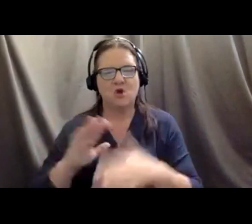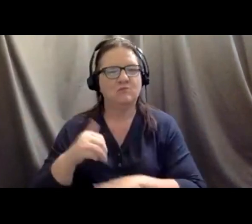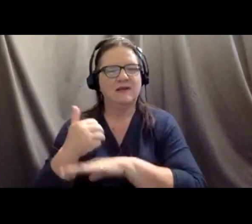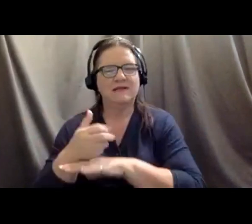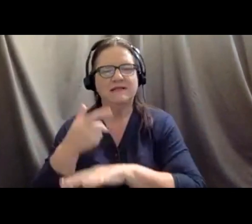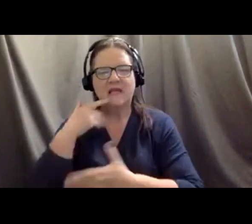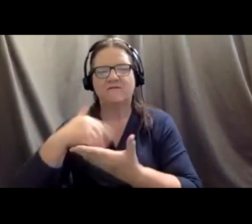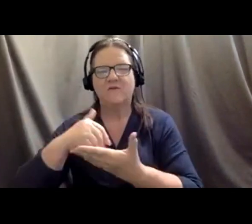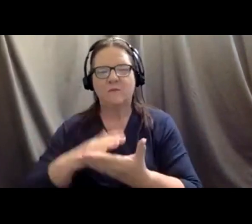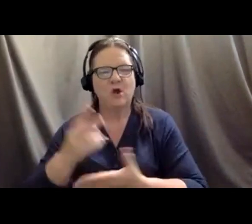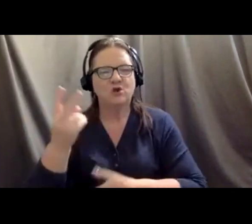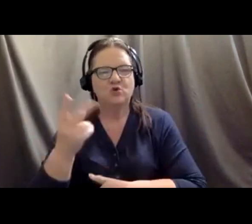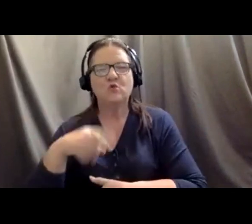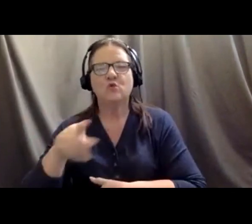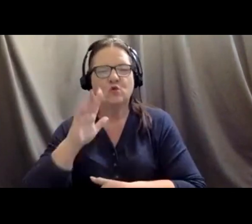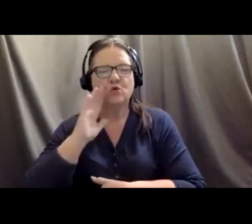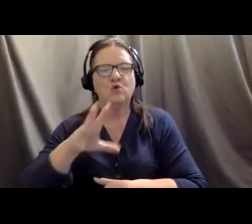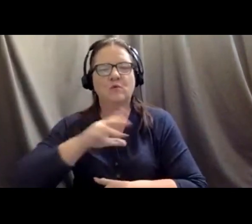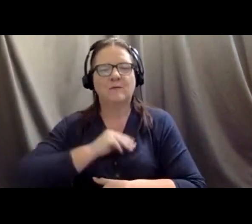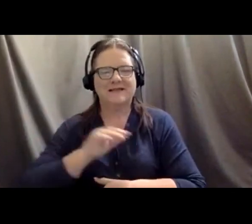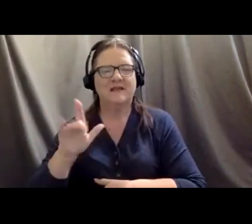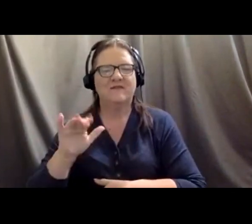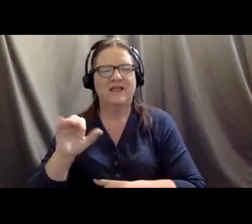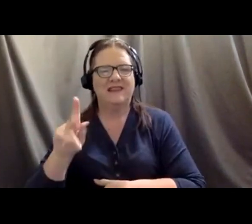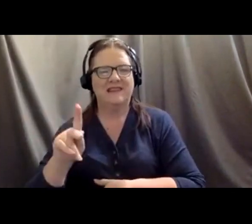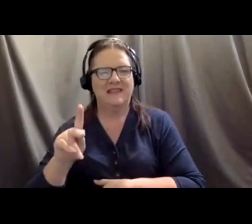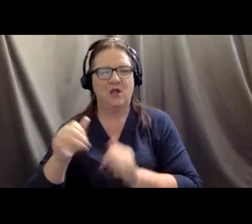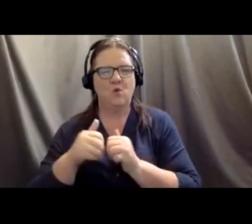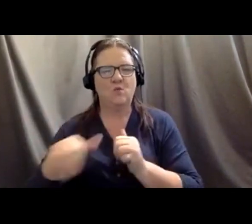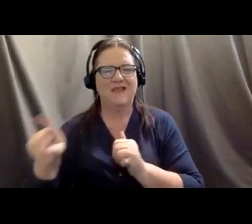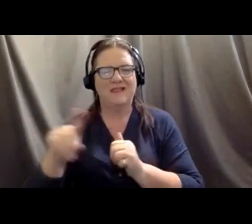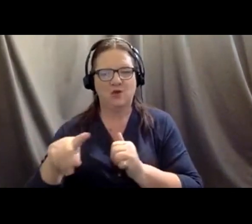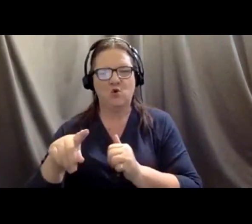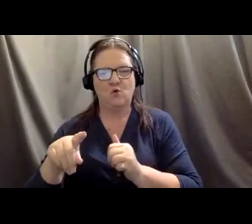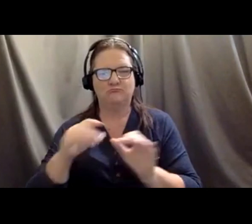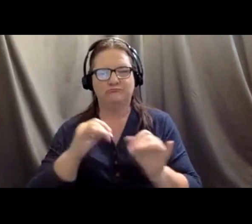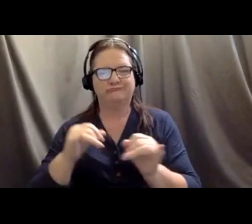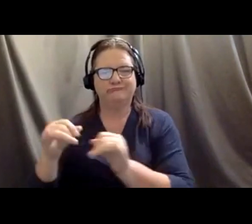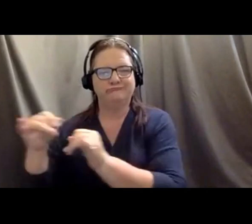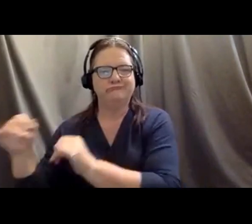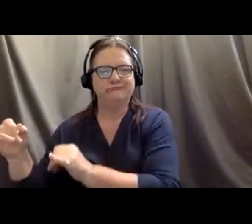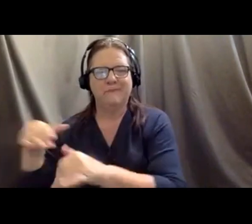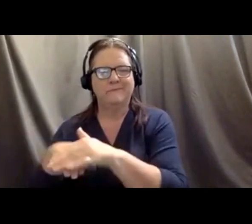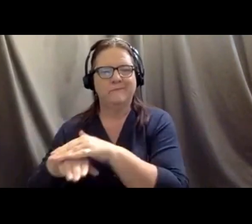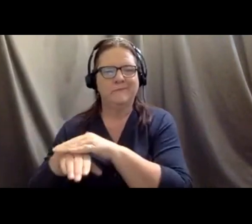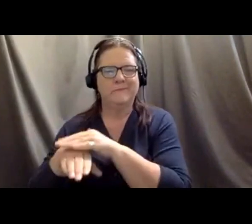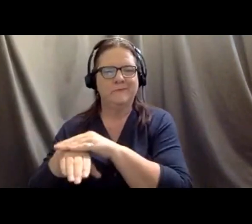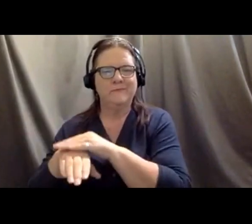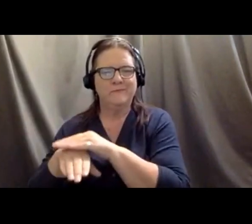You will receive a link with your again individualized admission into the room.